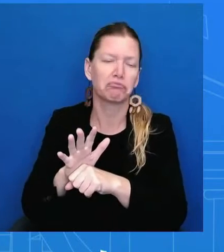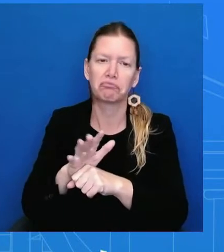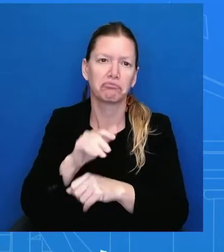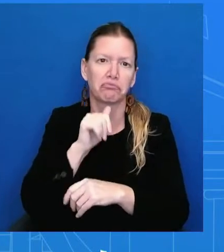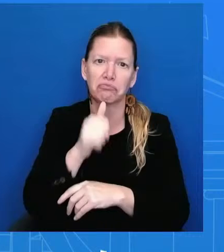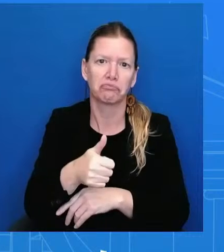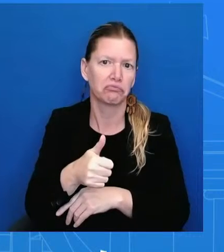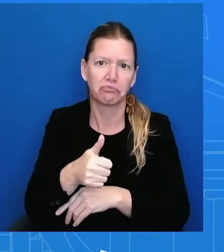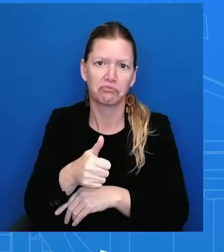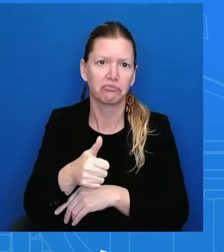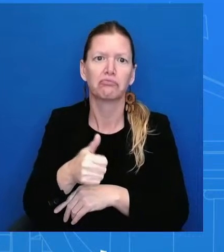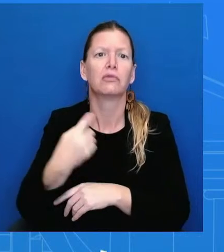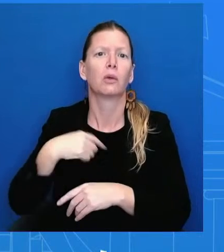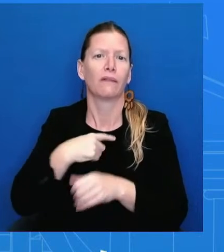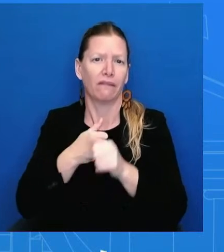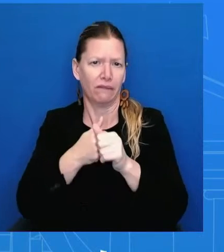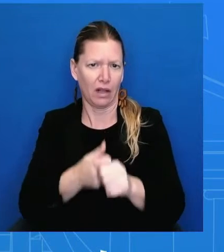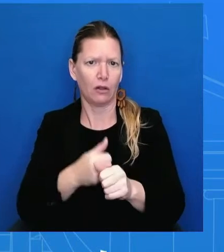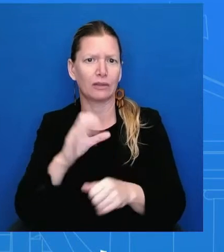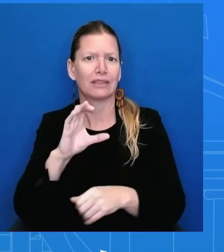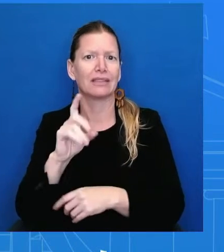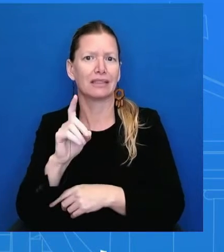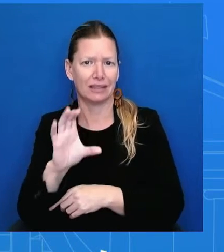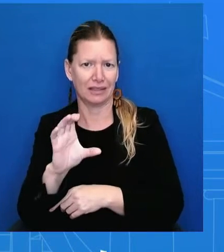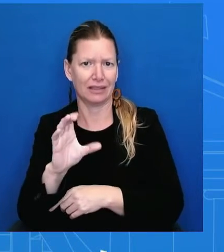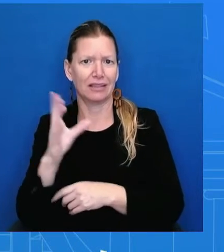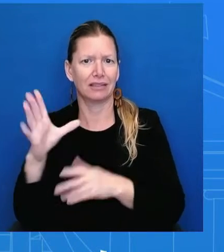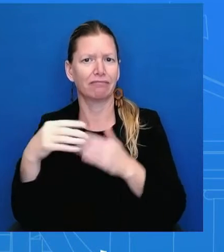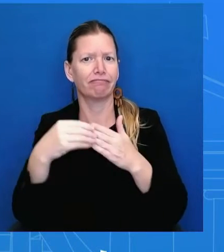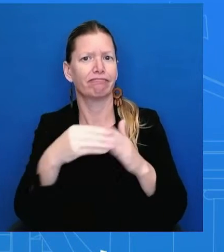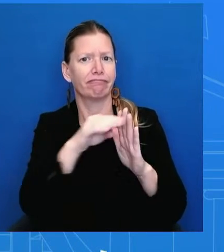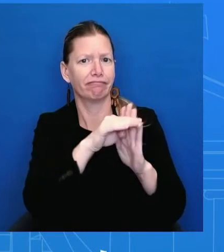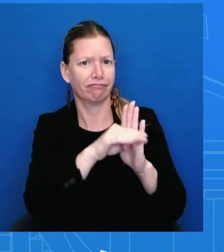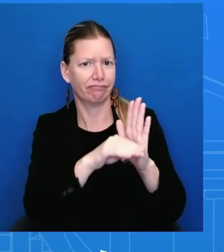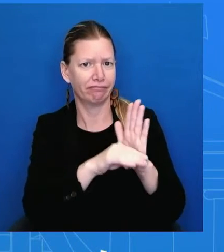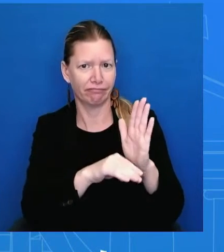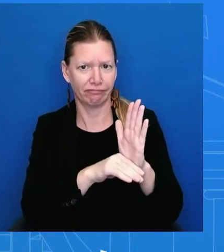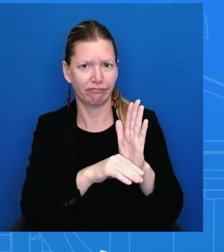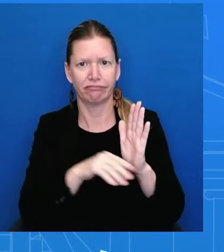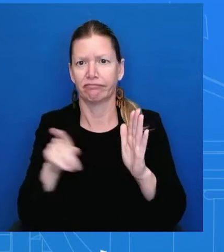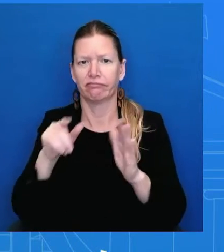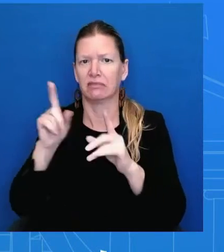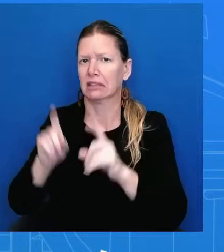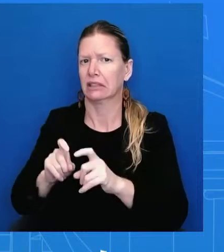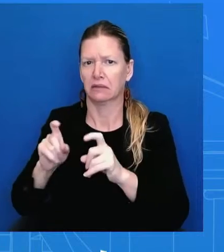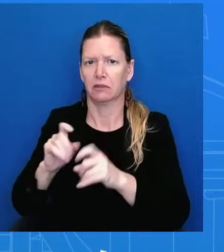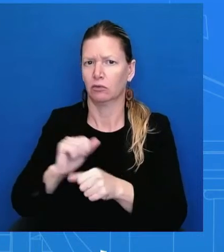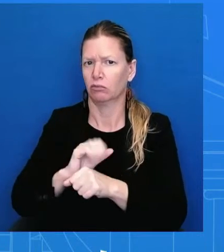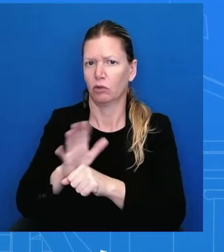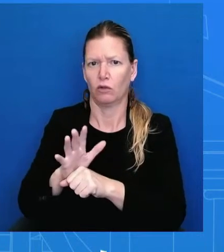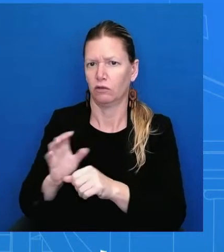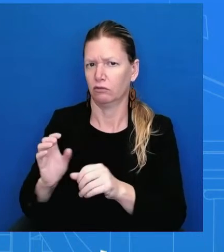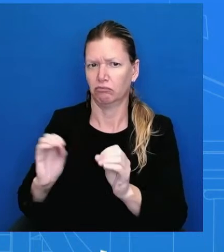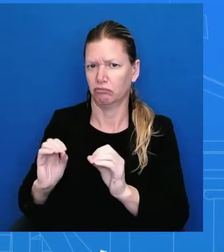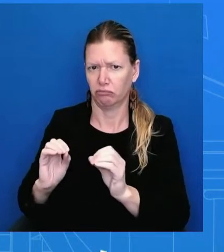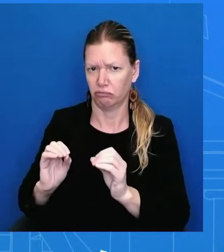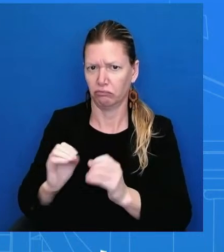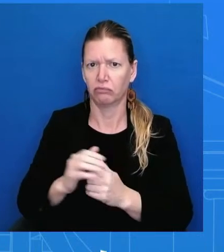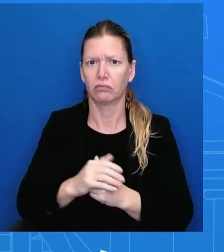just to let you guys know about that one. And if he has any symptoms, obviously, we would test him. But -- The Press: Is that in context of the second gentleman's diagnosis or -- Ms. Jean-Pierre: Yes, yes --